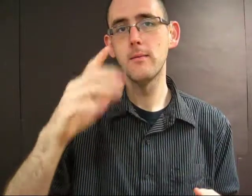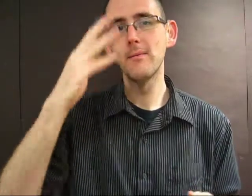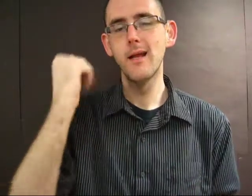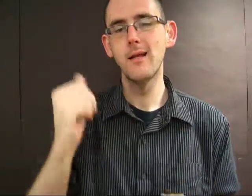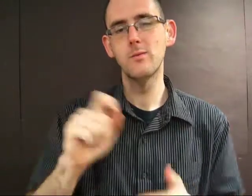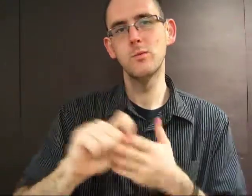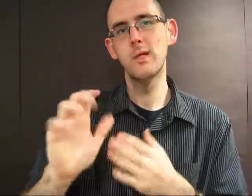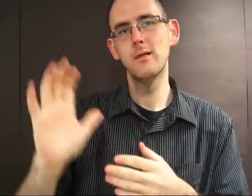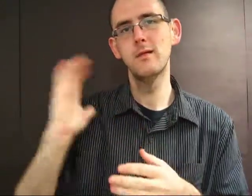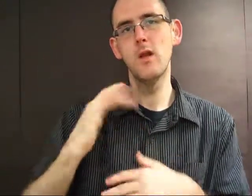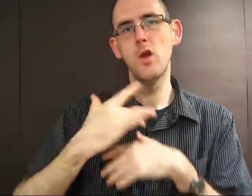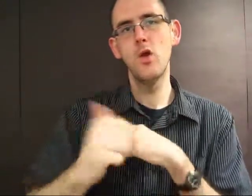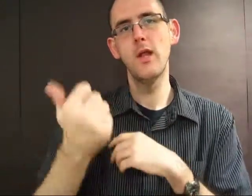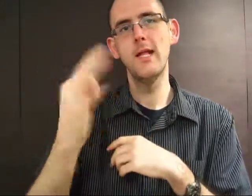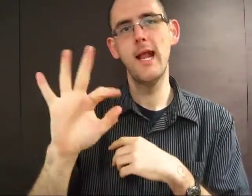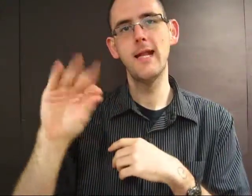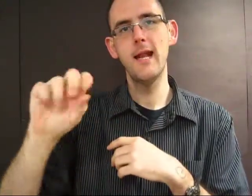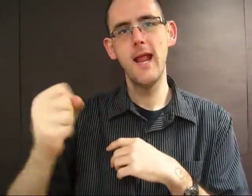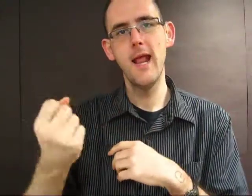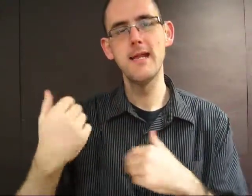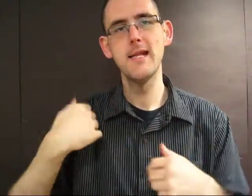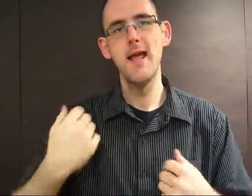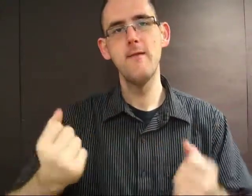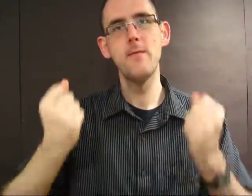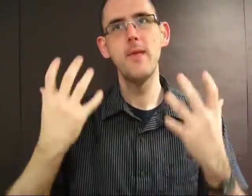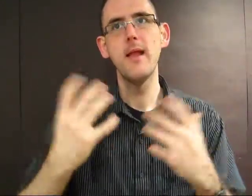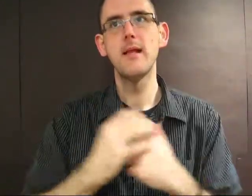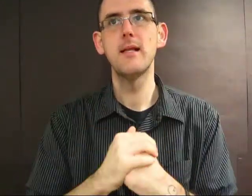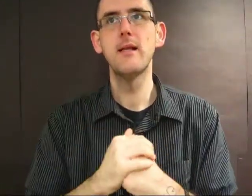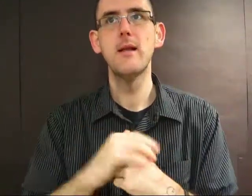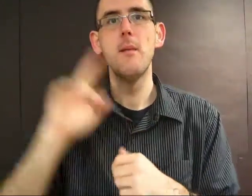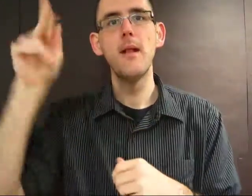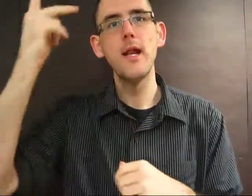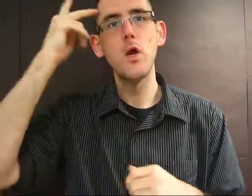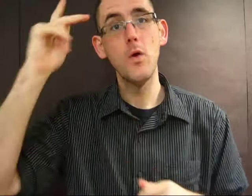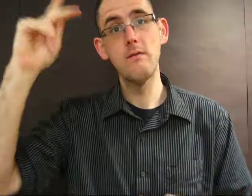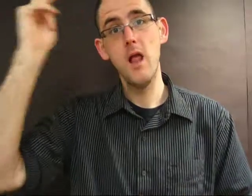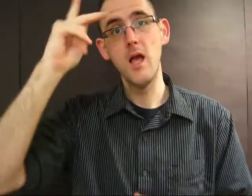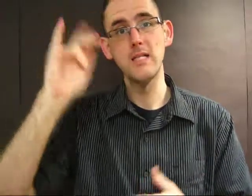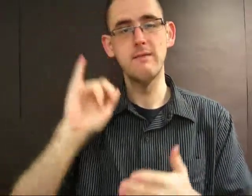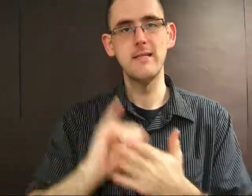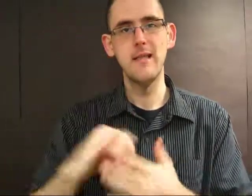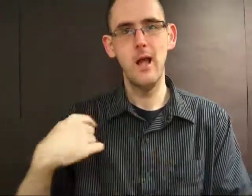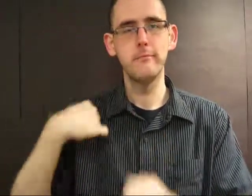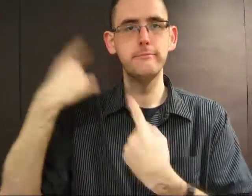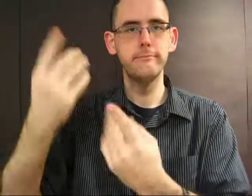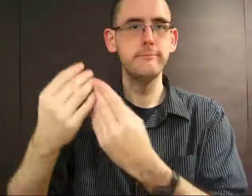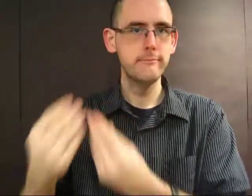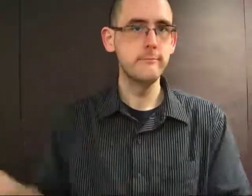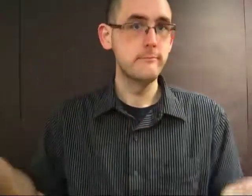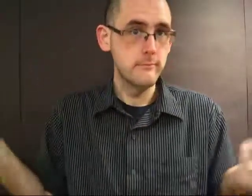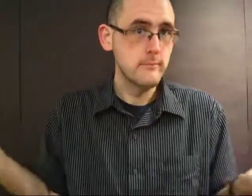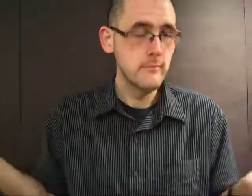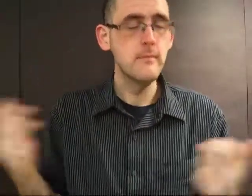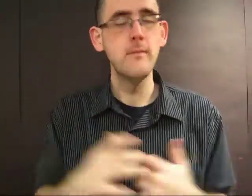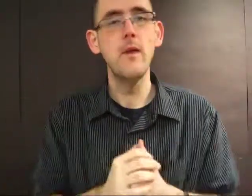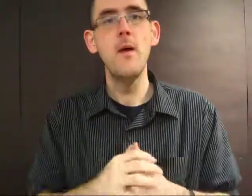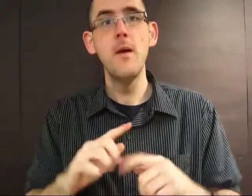It was written in the early 1990s, so there are political philosophies mentioned that have since faded from view.